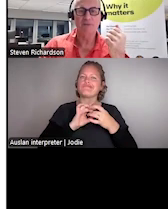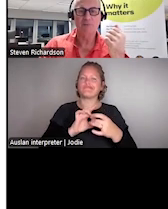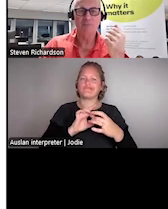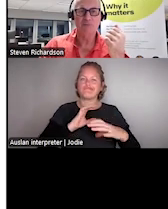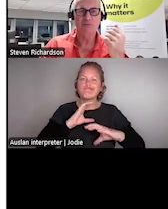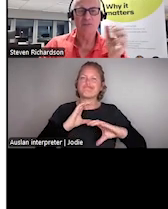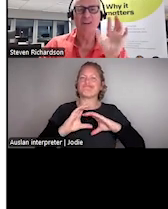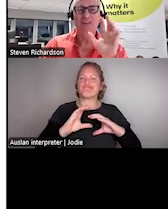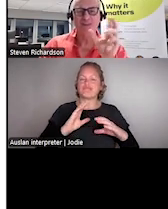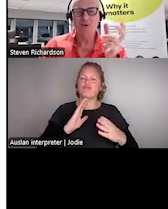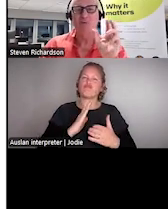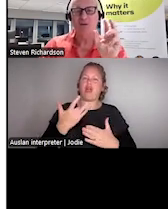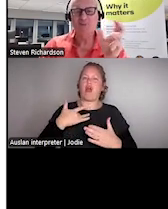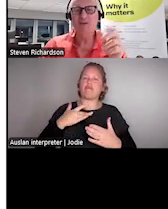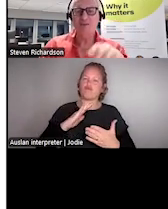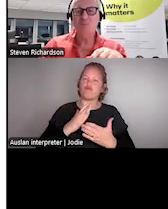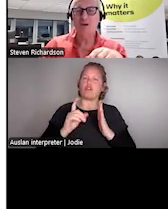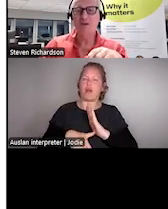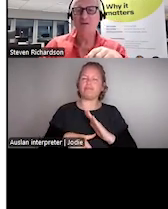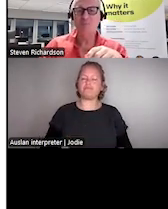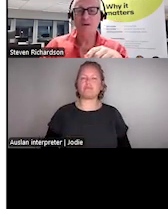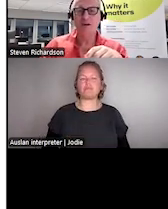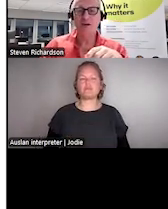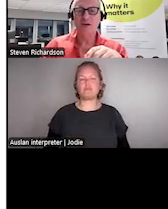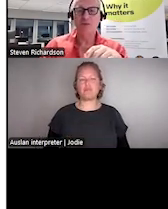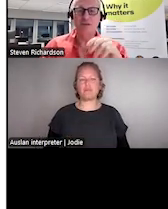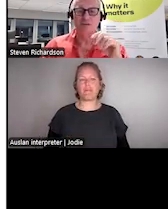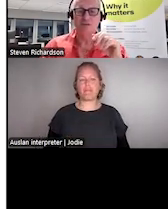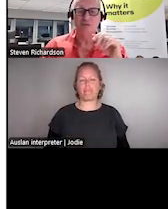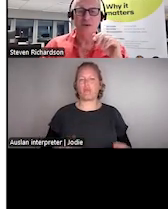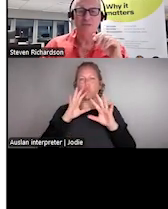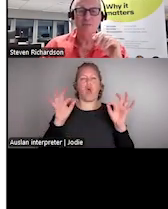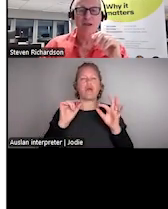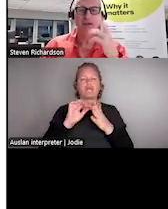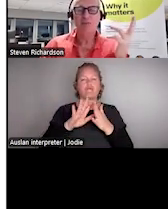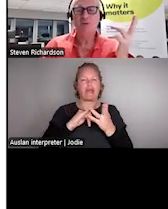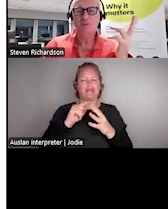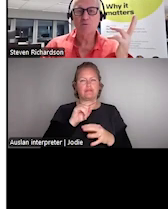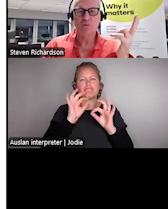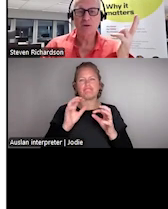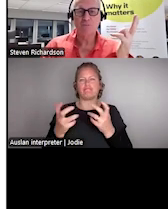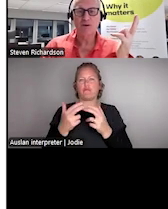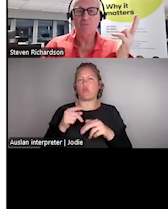in person. The quiet phase is really where we need to do that. If you can launch your campaign